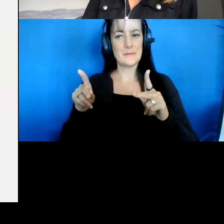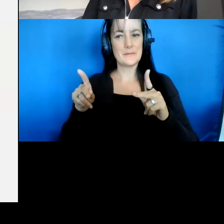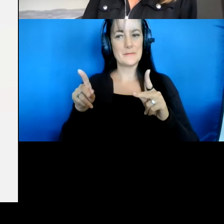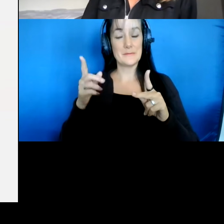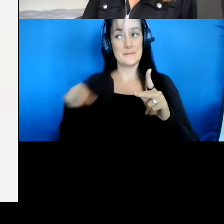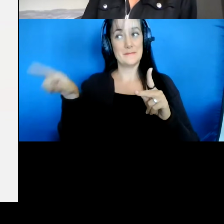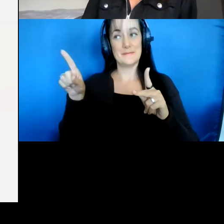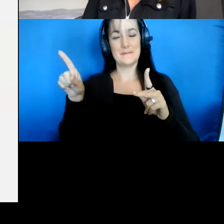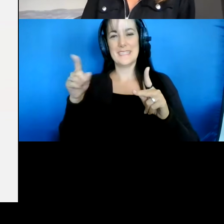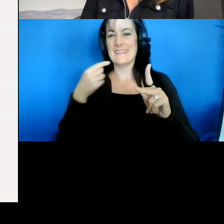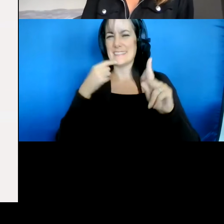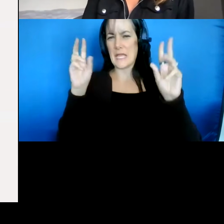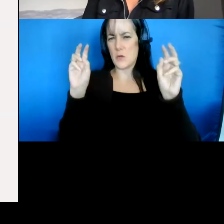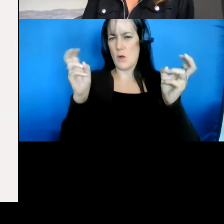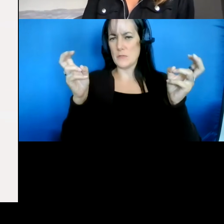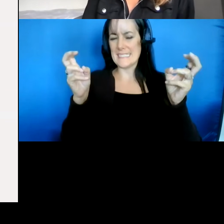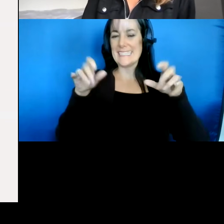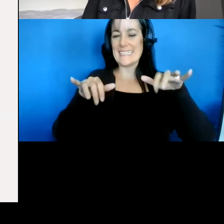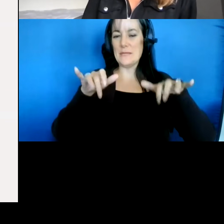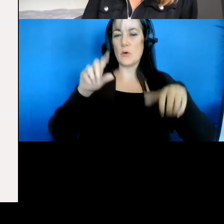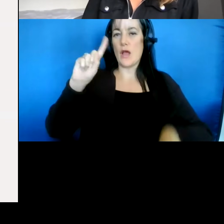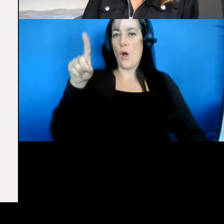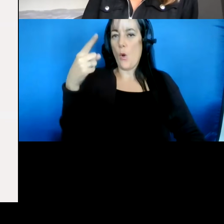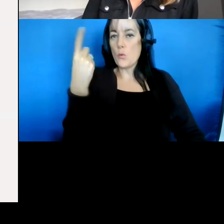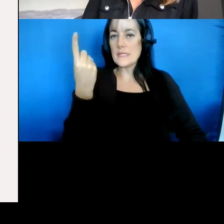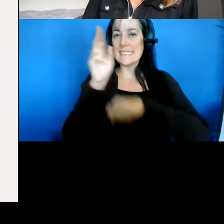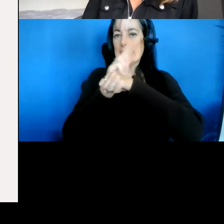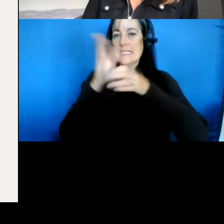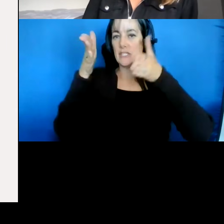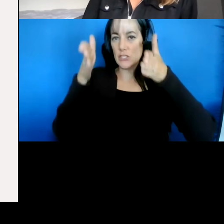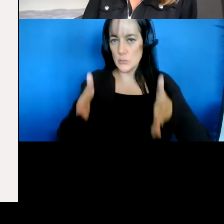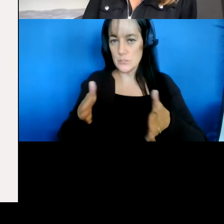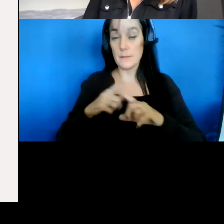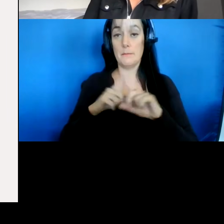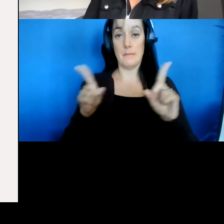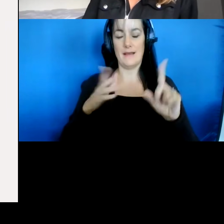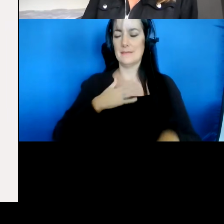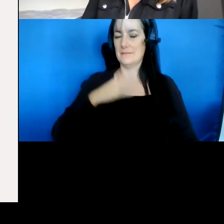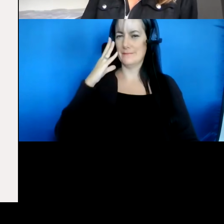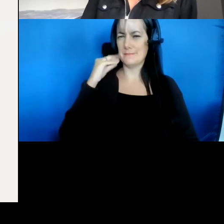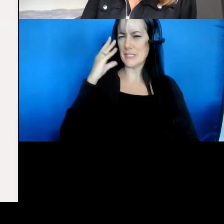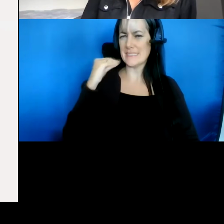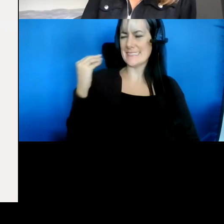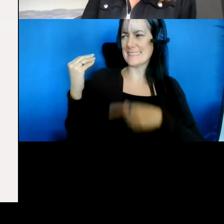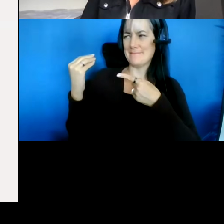users. In my experience, it is very difficult to find anybody who is such a kind of user.